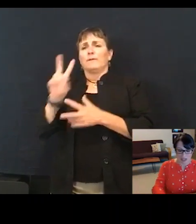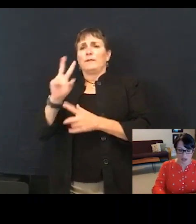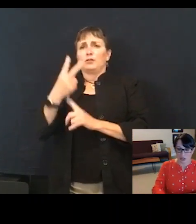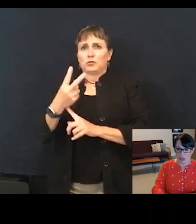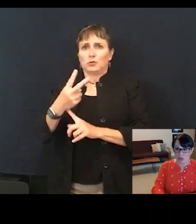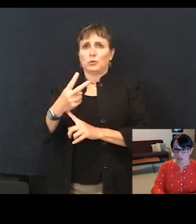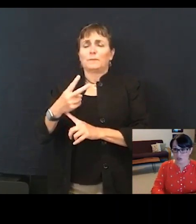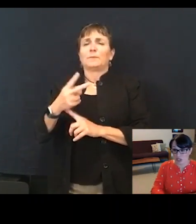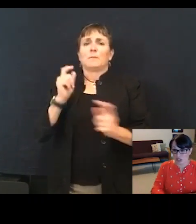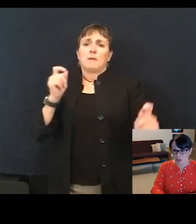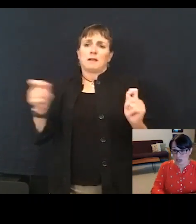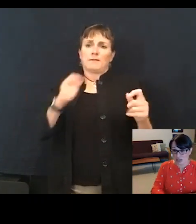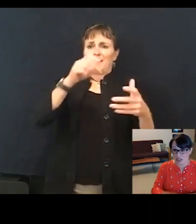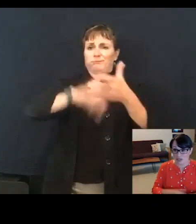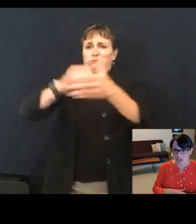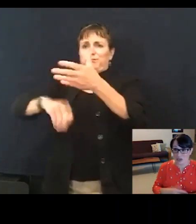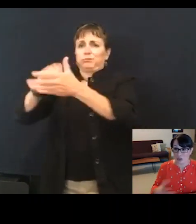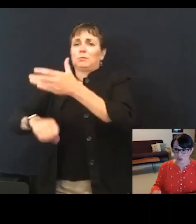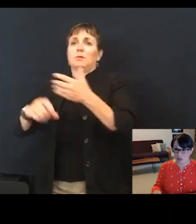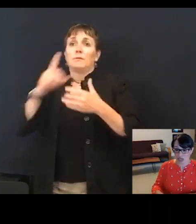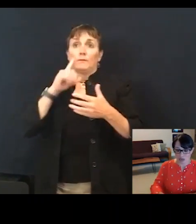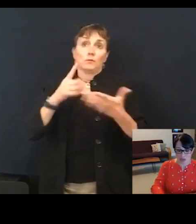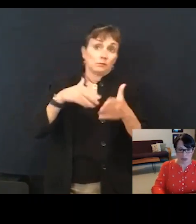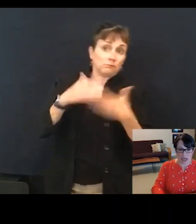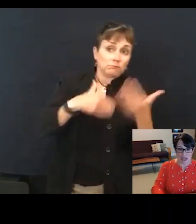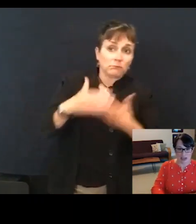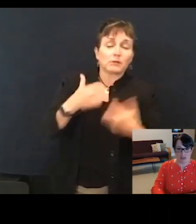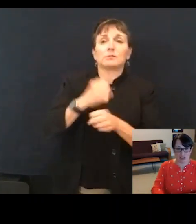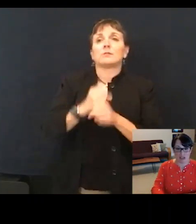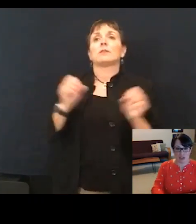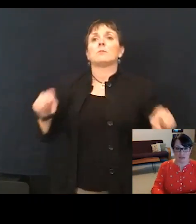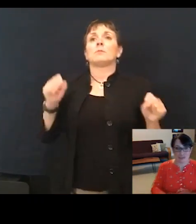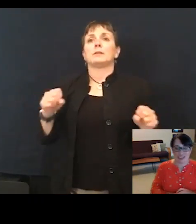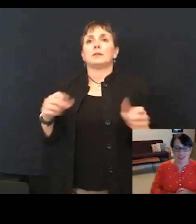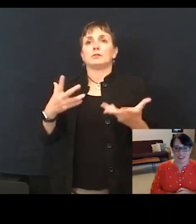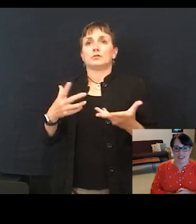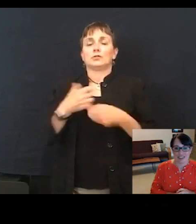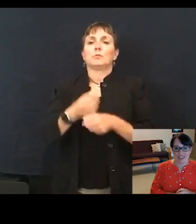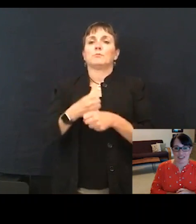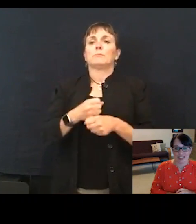to express full length myosin 7A when combined with the back half.